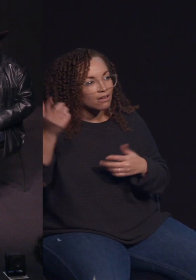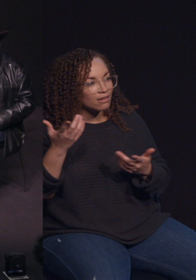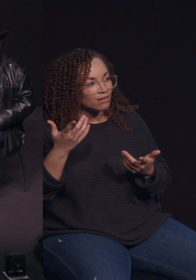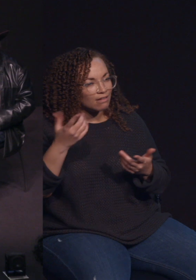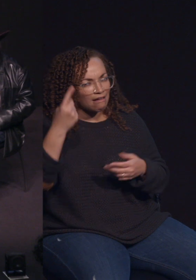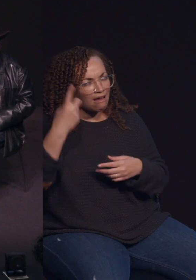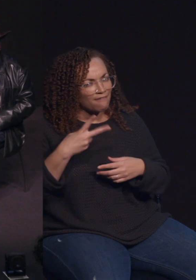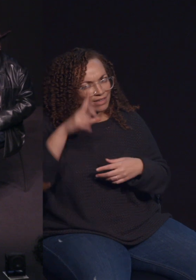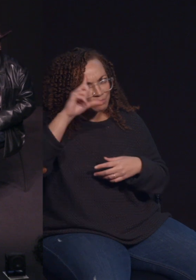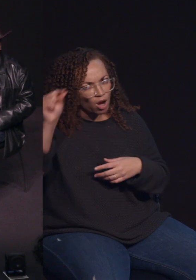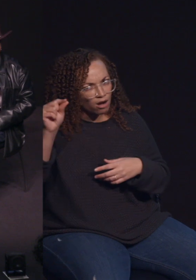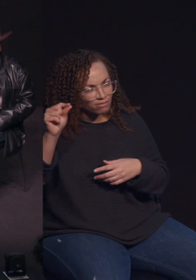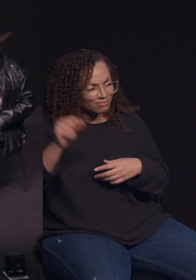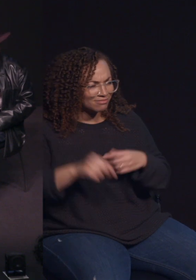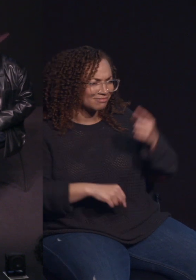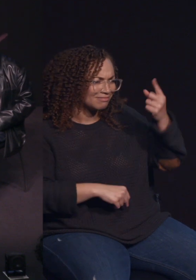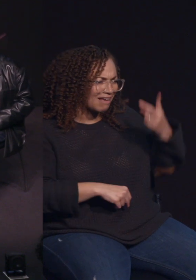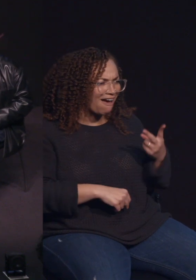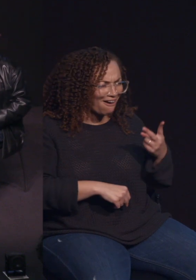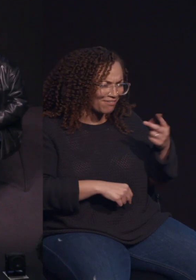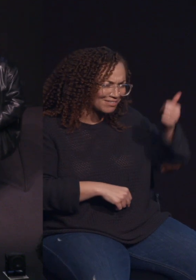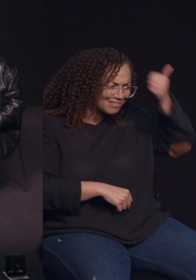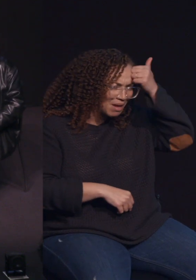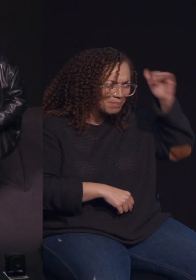you're saying I'm half dumb too, so.